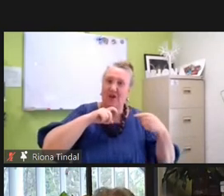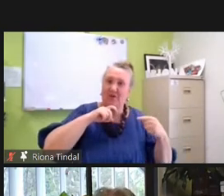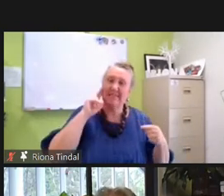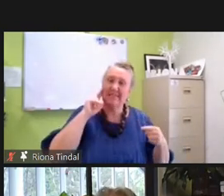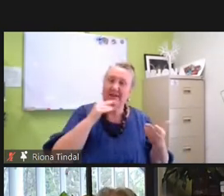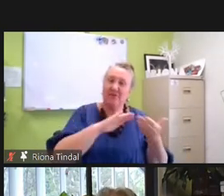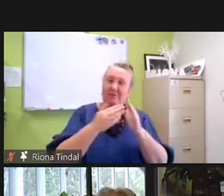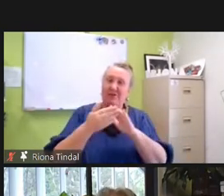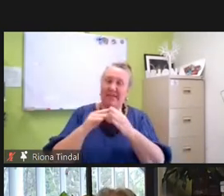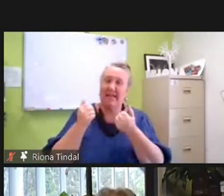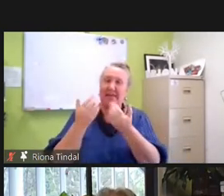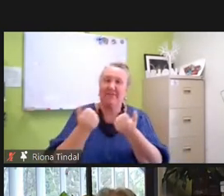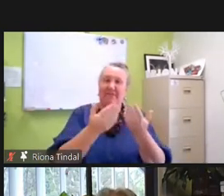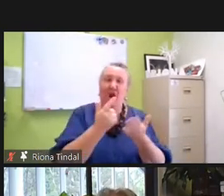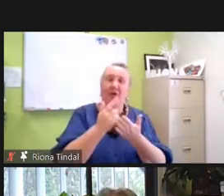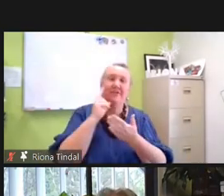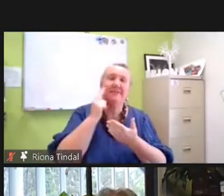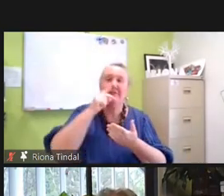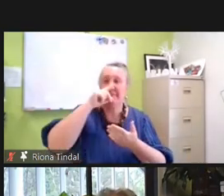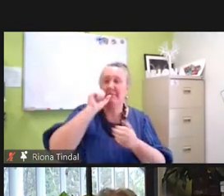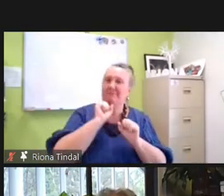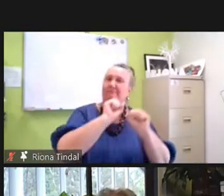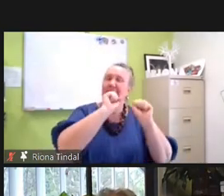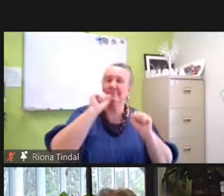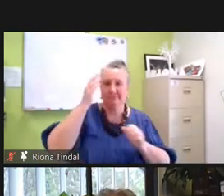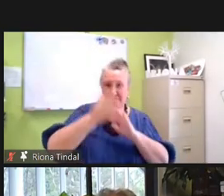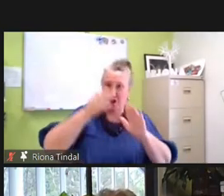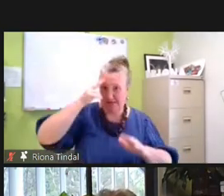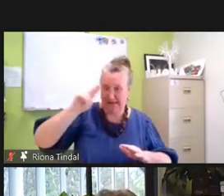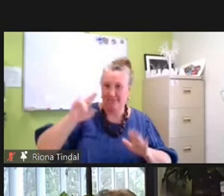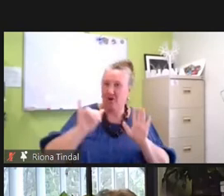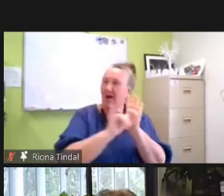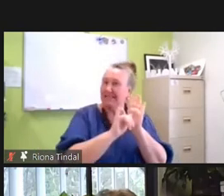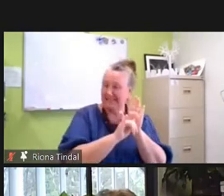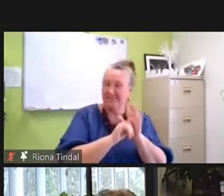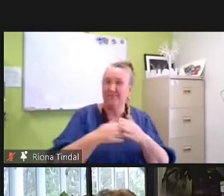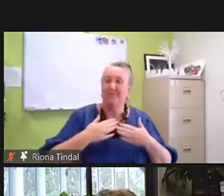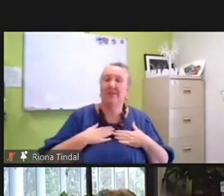is my sign name. The deaf community actually give deaf people their own unique sign name.